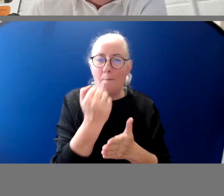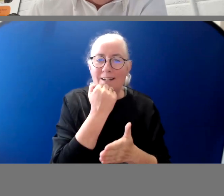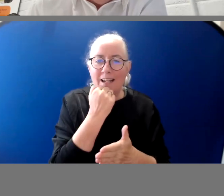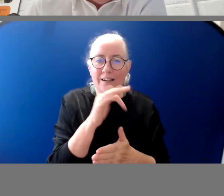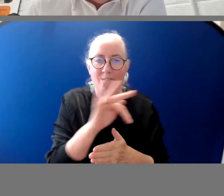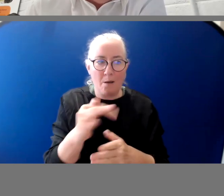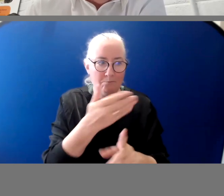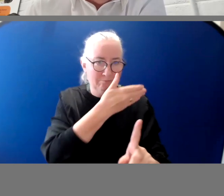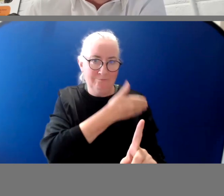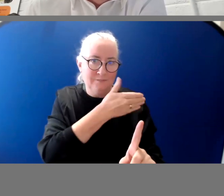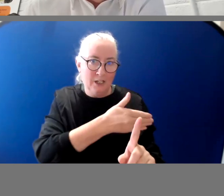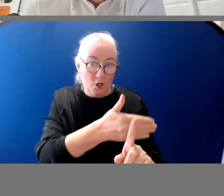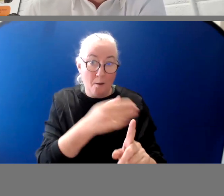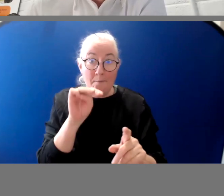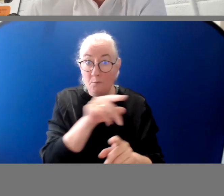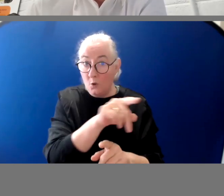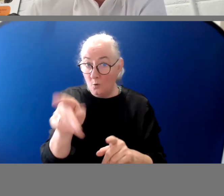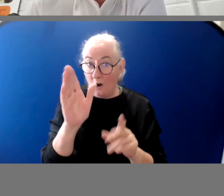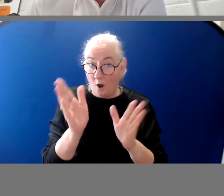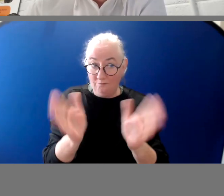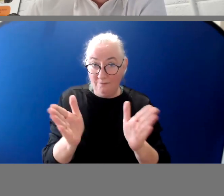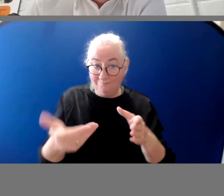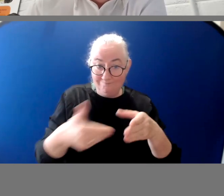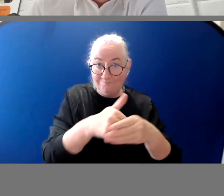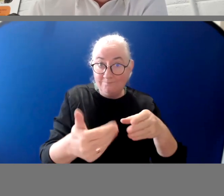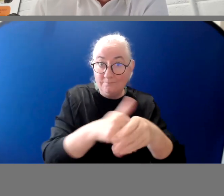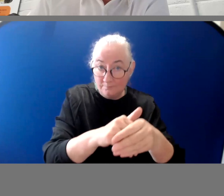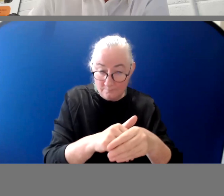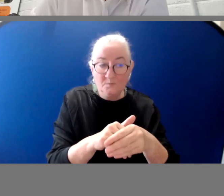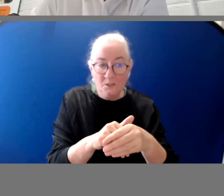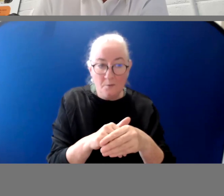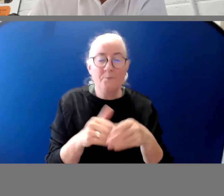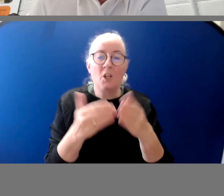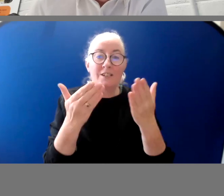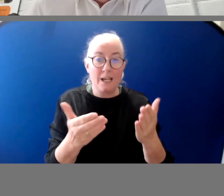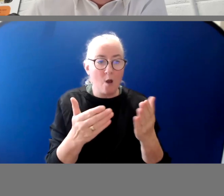might have been participating in so we're now looking at the requirements of the regulations